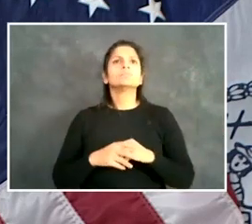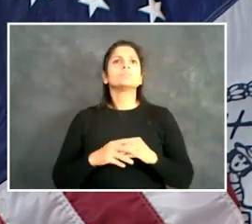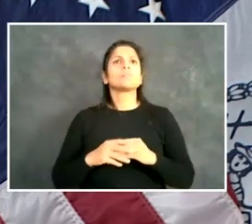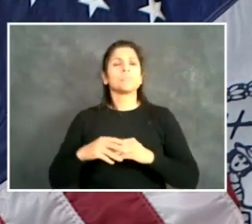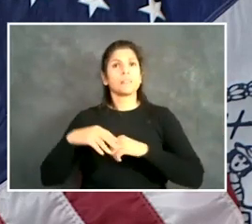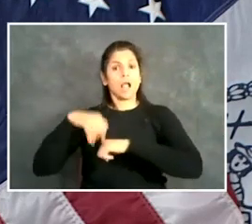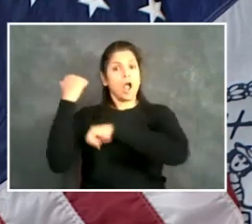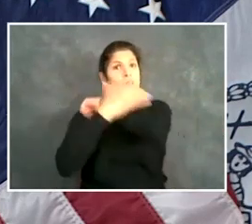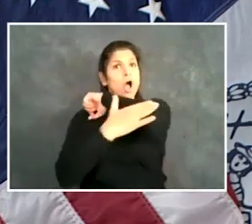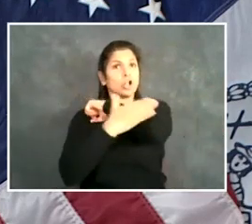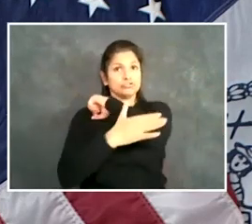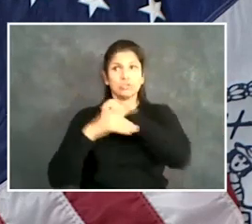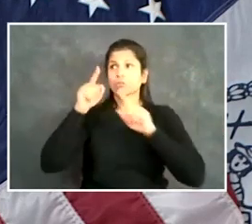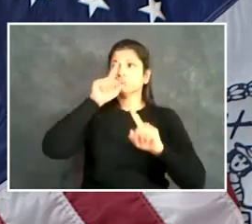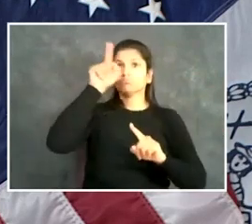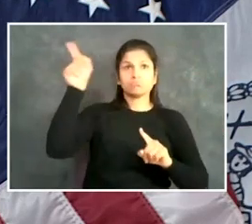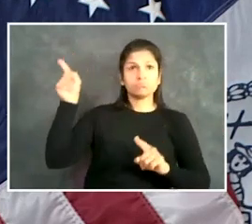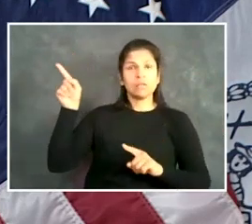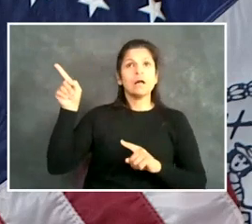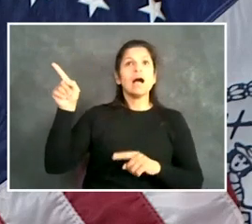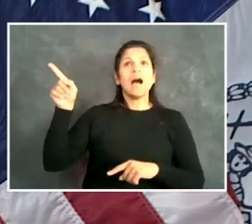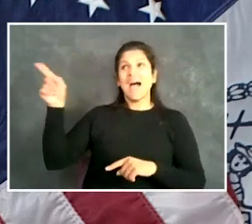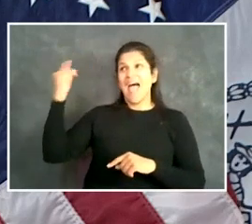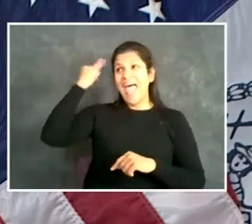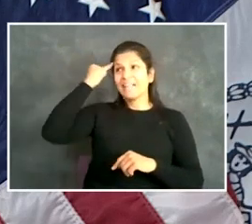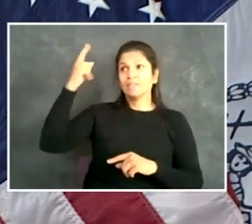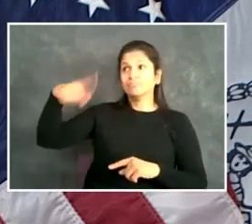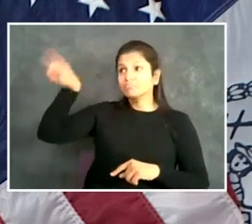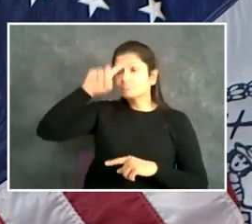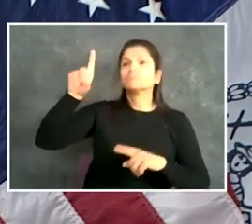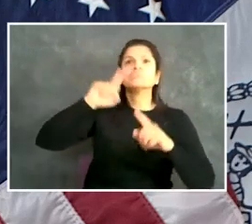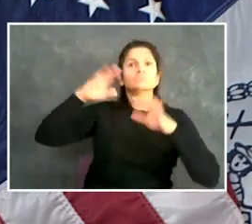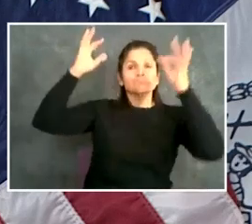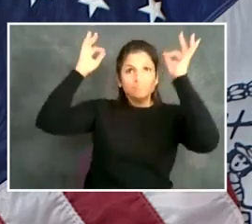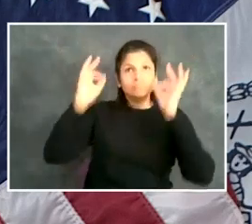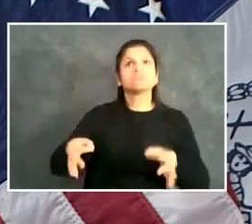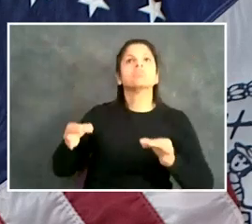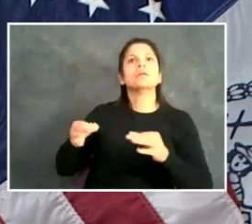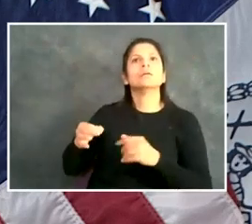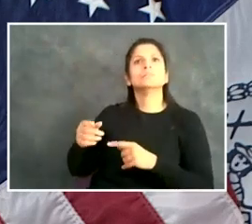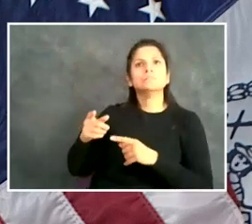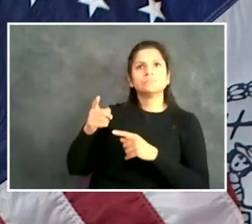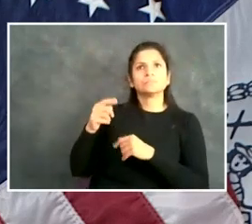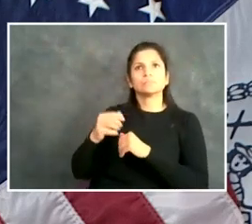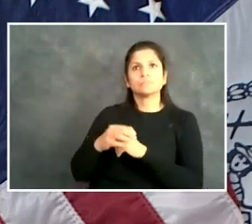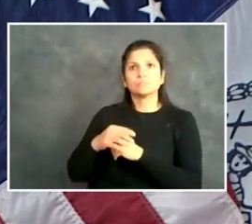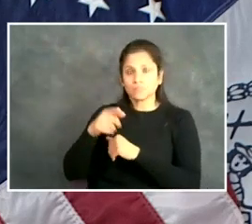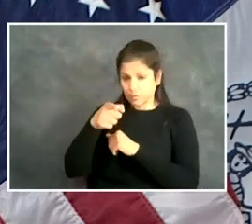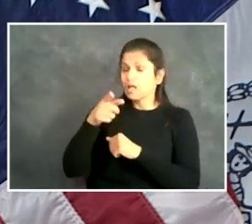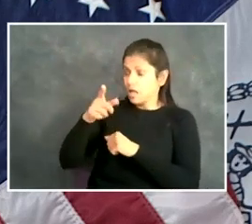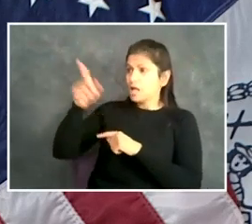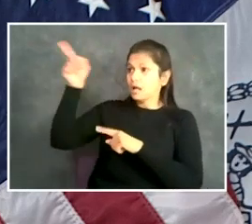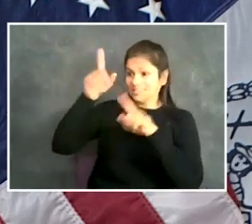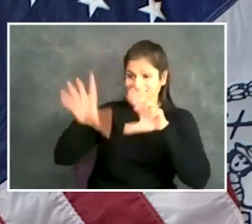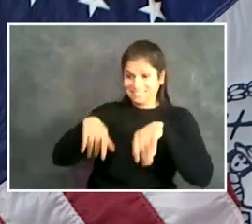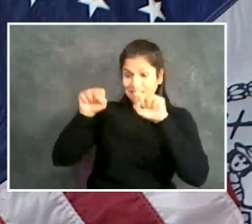YOU'VE HEARD DR. FAUCI DISCUSS